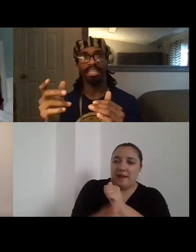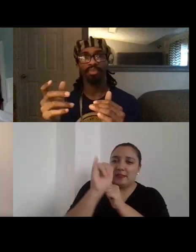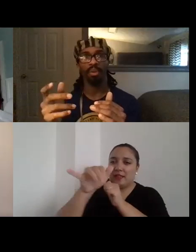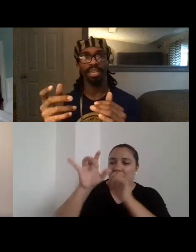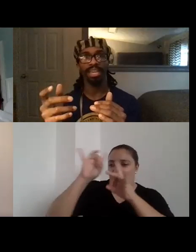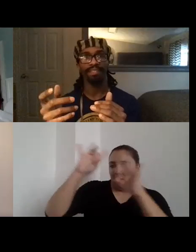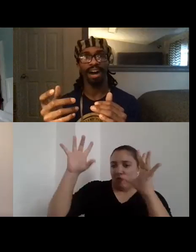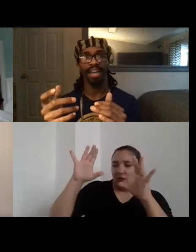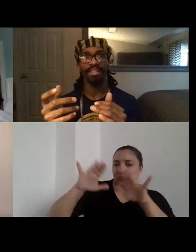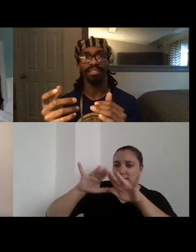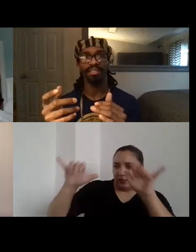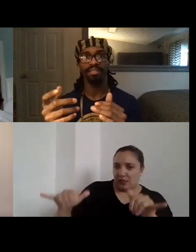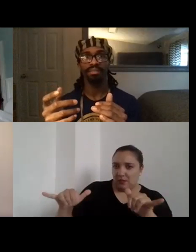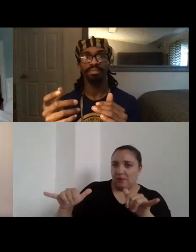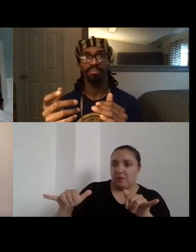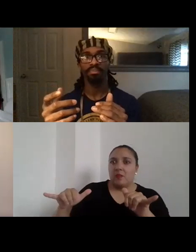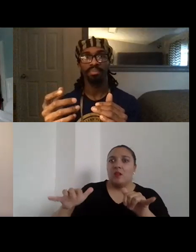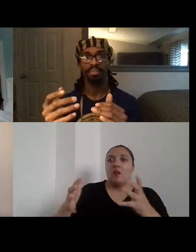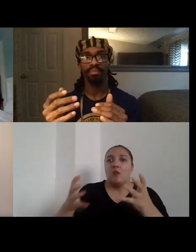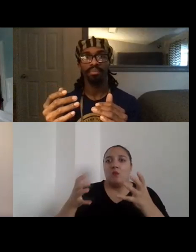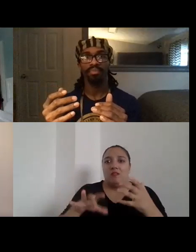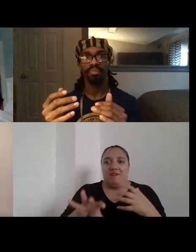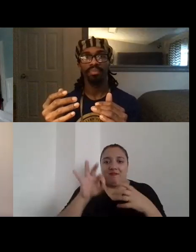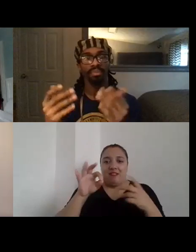where we can find our humanity.